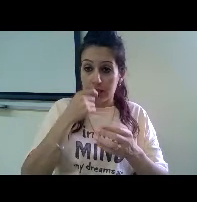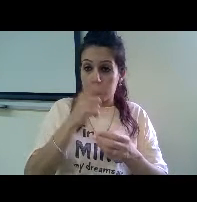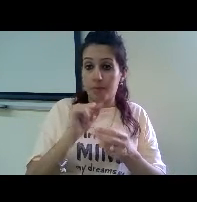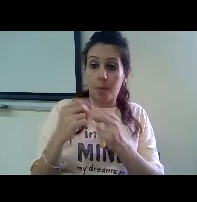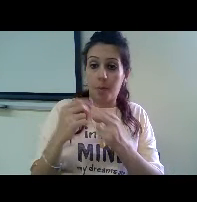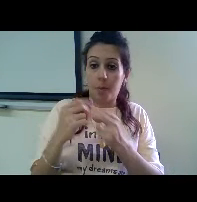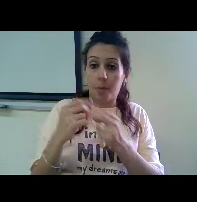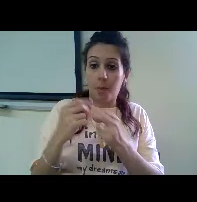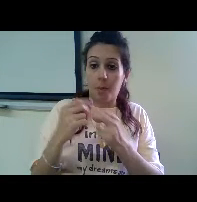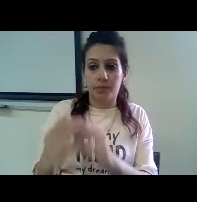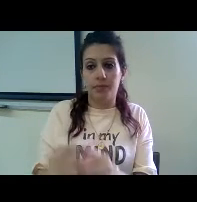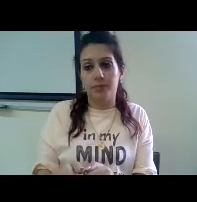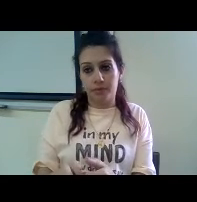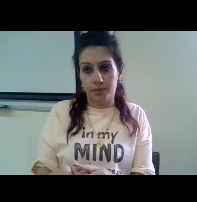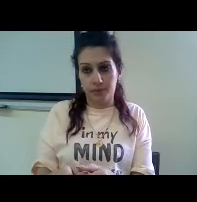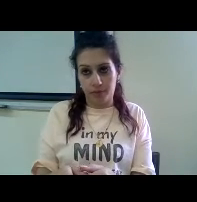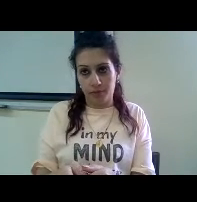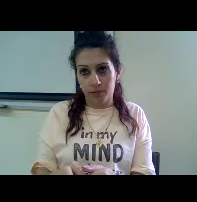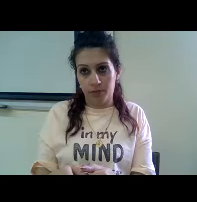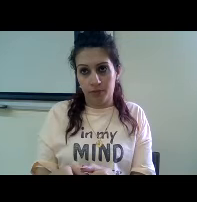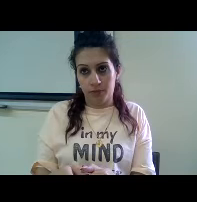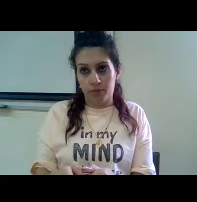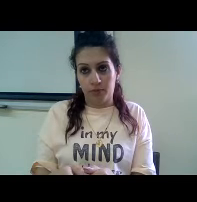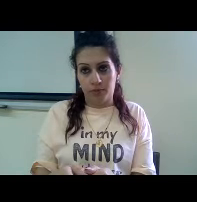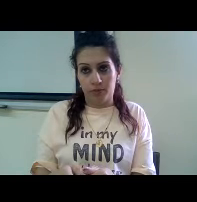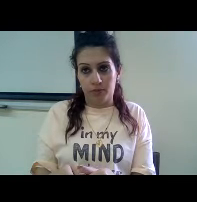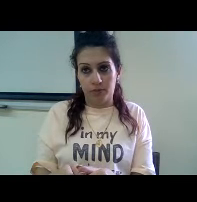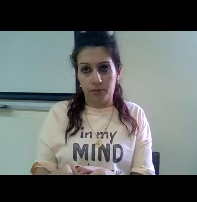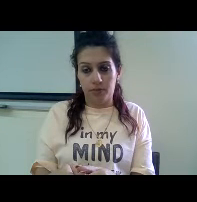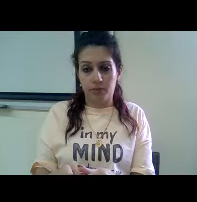for everybody, they have to come out of their comfort zone.